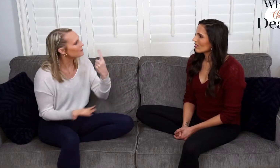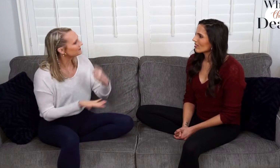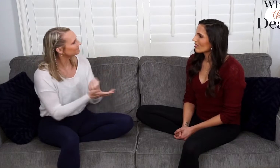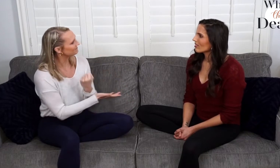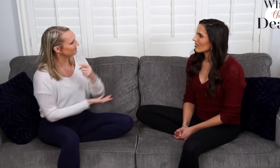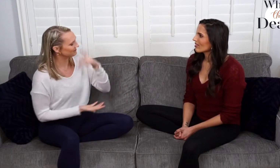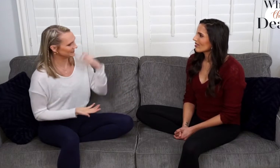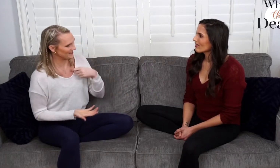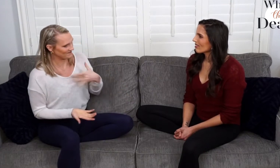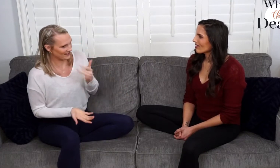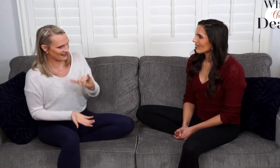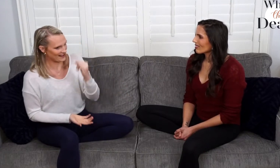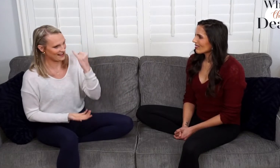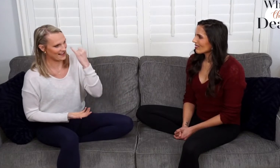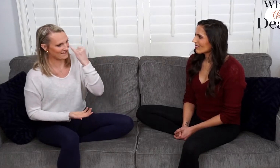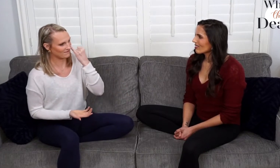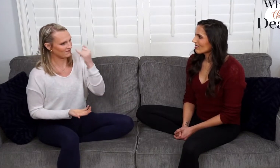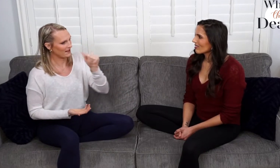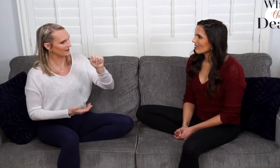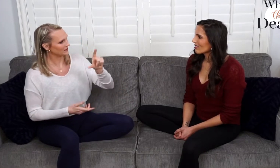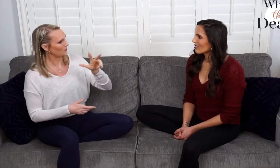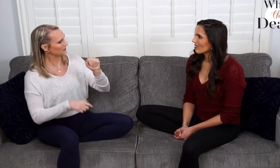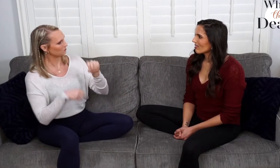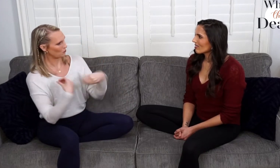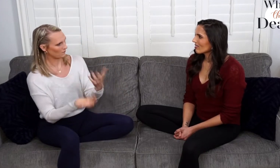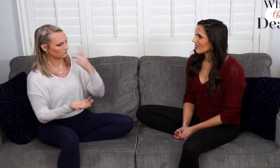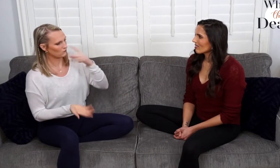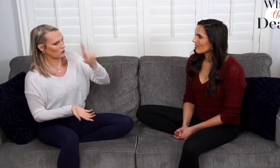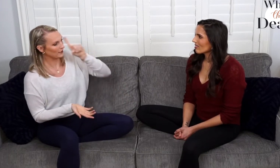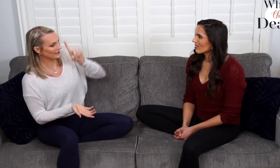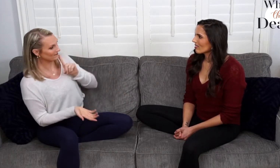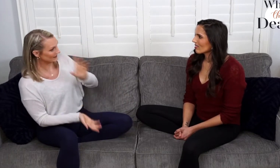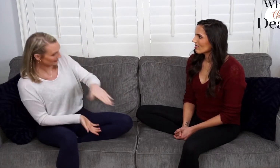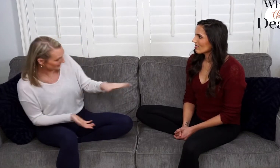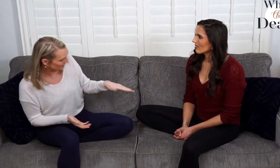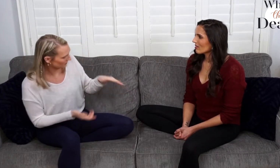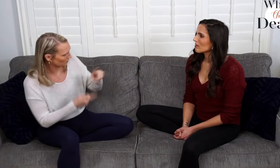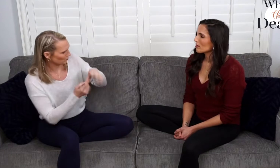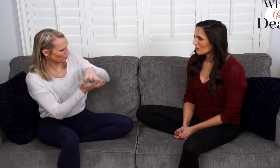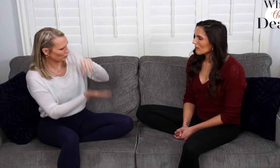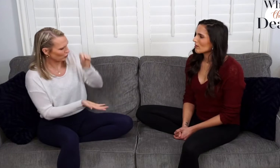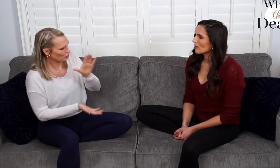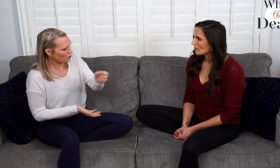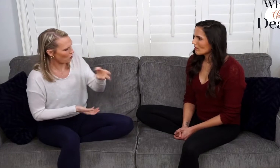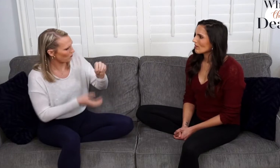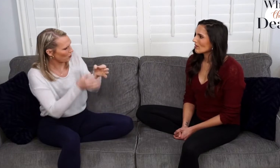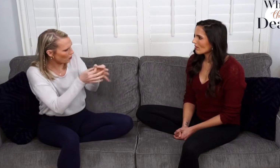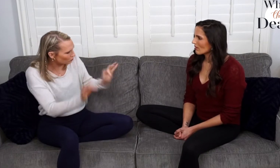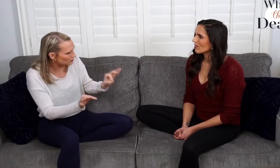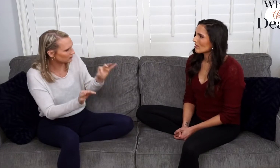ASL, which is a bummer because if ASL was provided for Deaf kids to be able to learn their own language